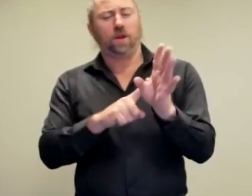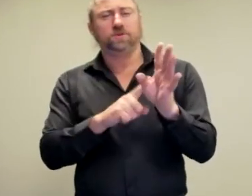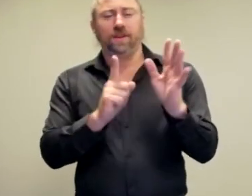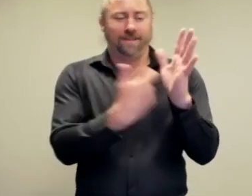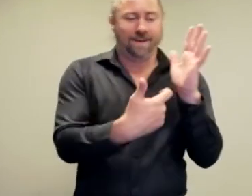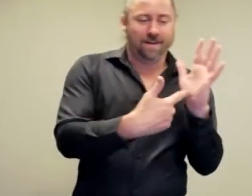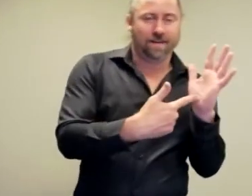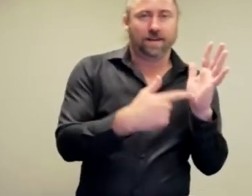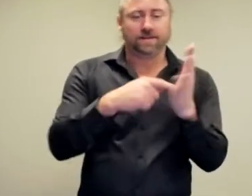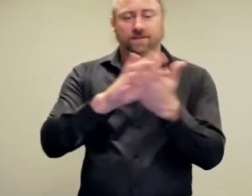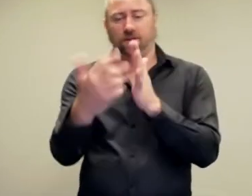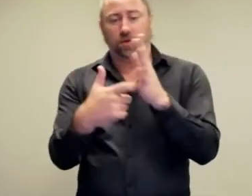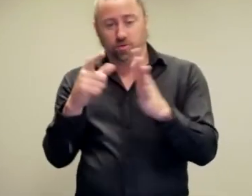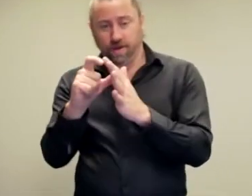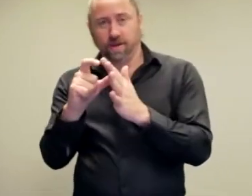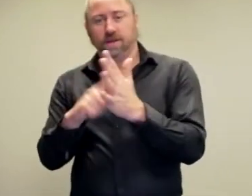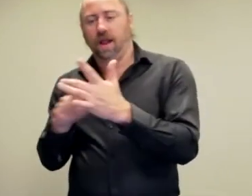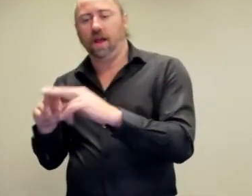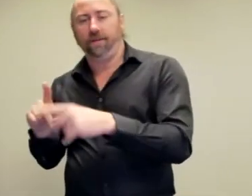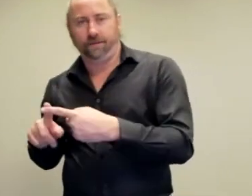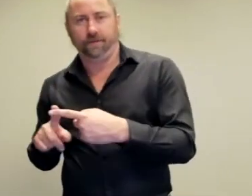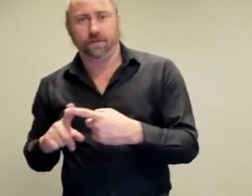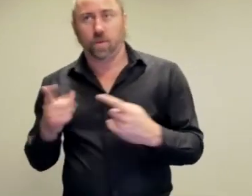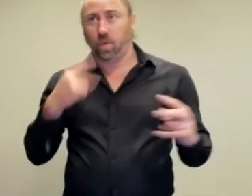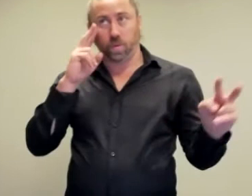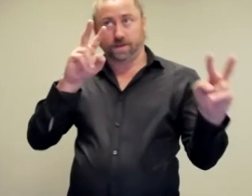The images weave disparate ideas together and entwine formations